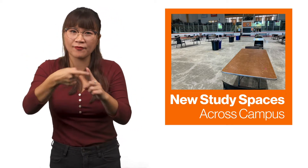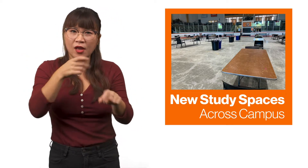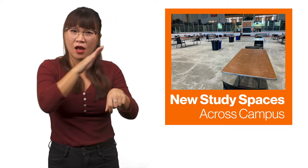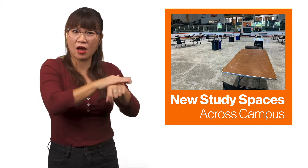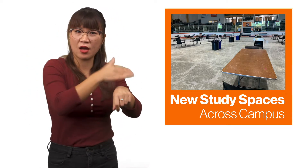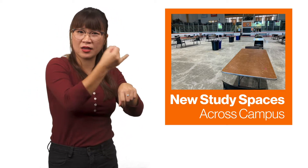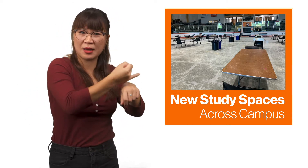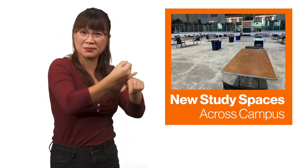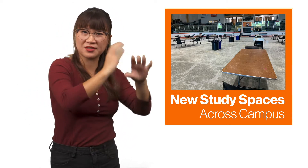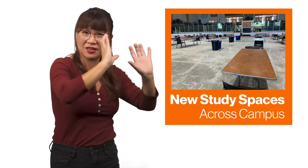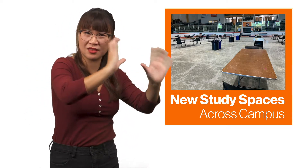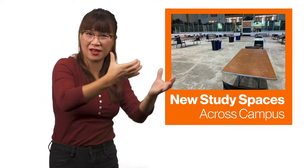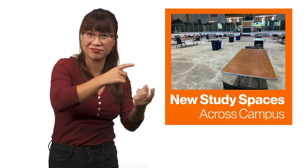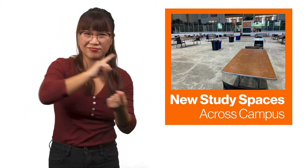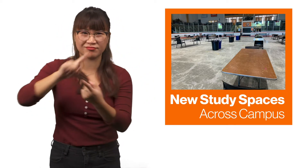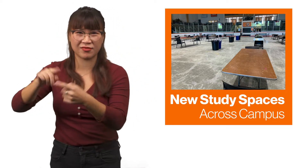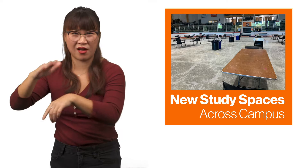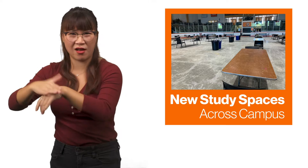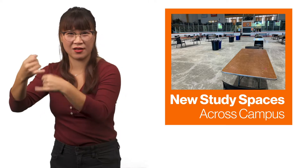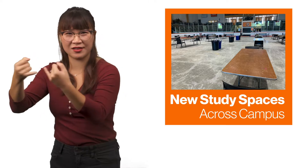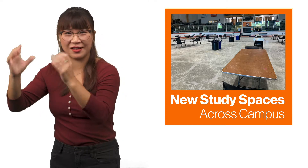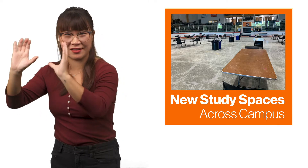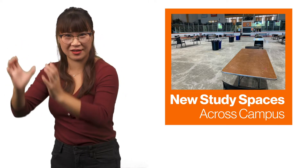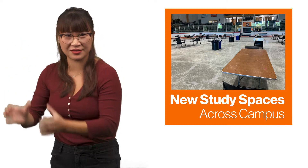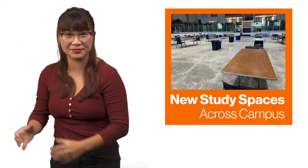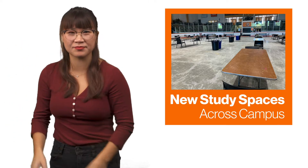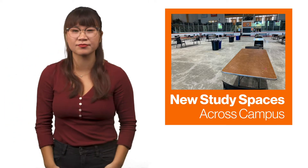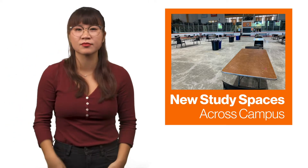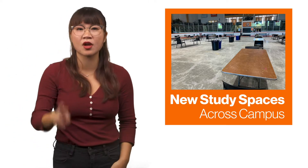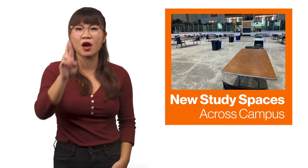from on-campus class to an online class?